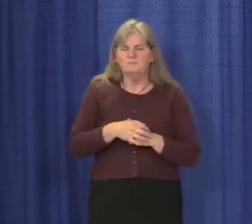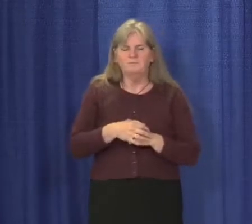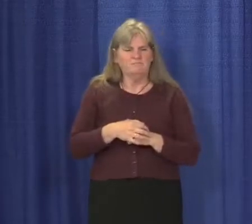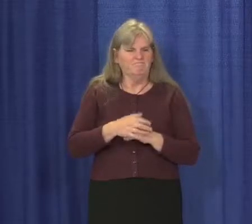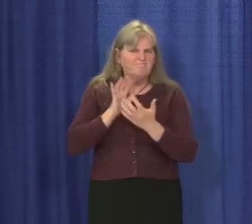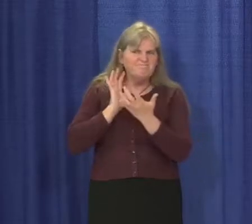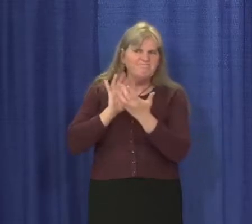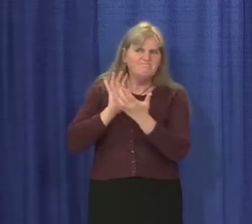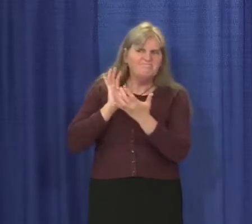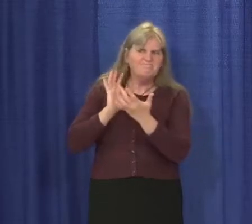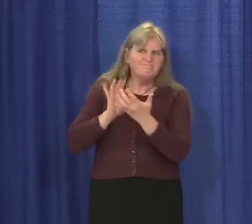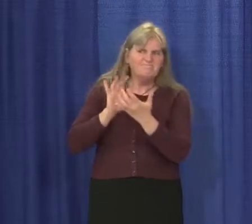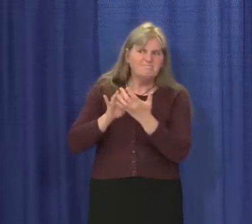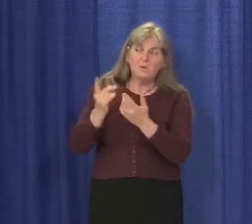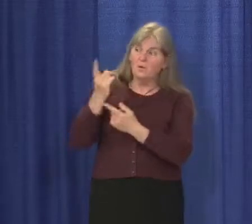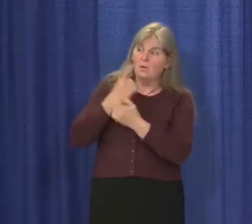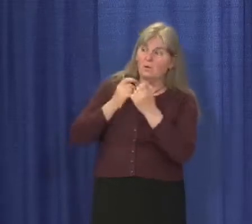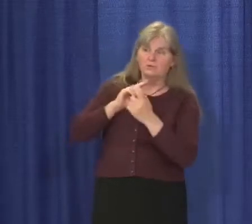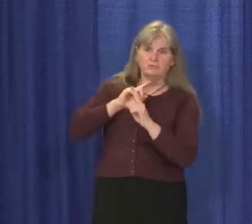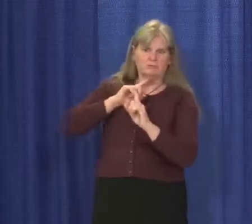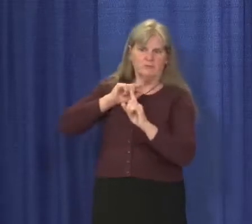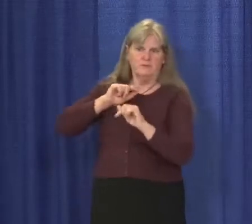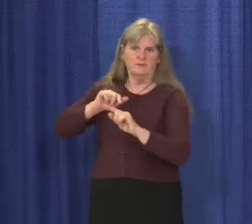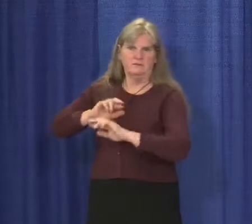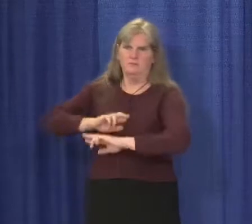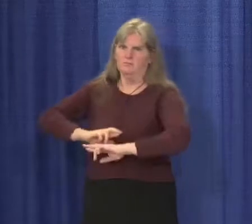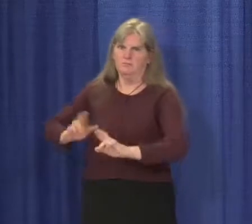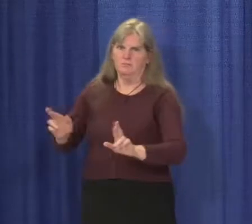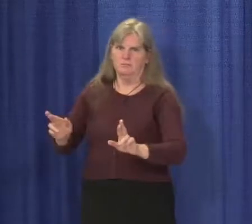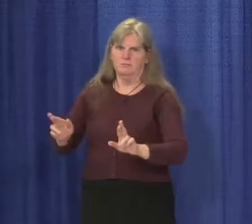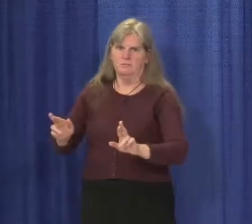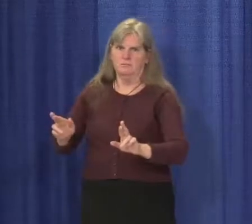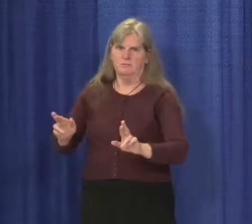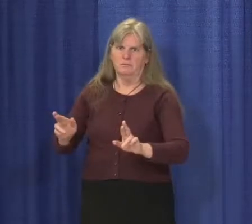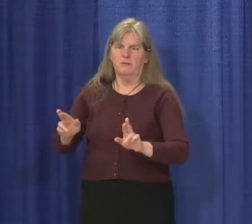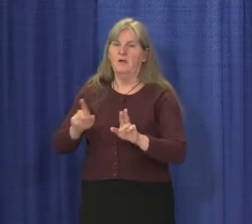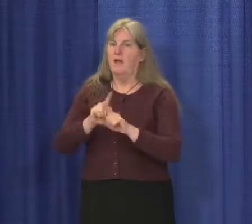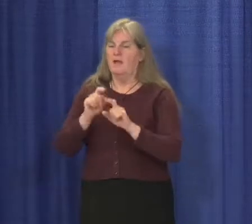Just staying in touch and making sure their questions are answered and I will frame that